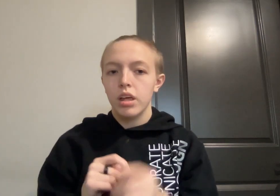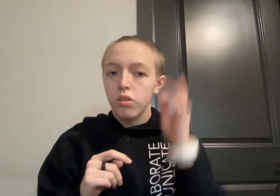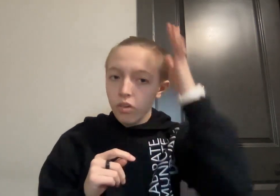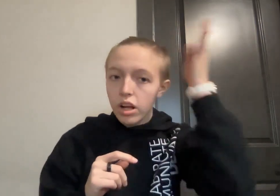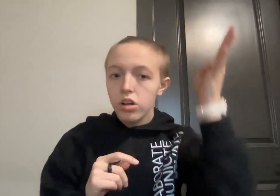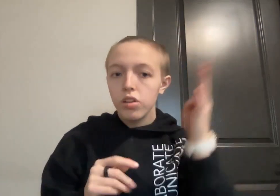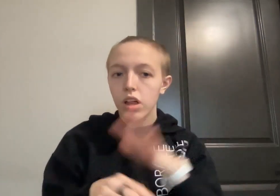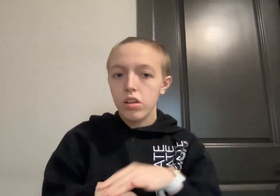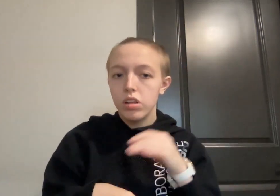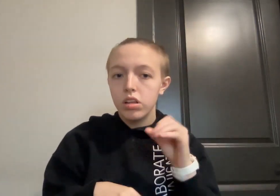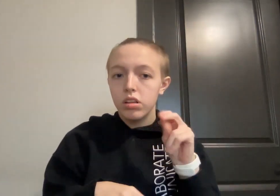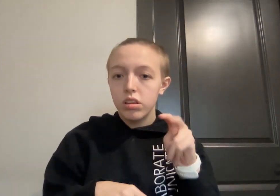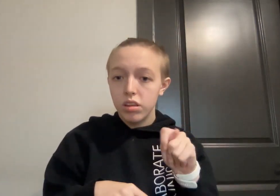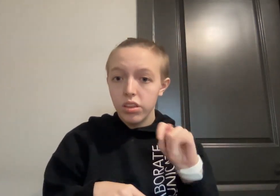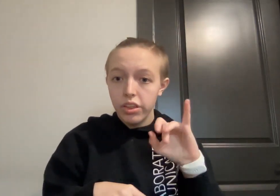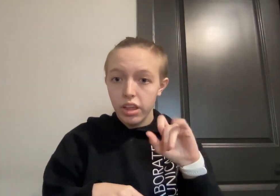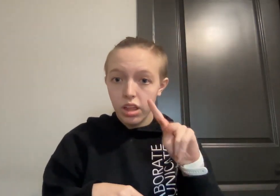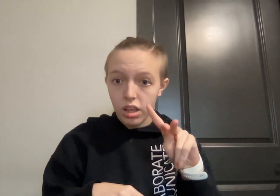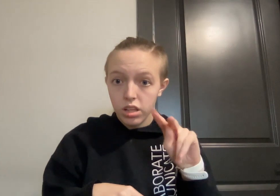creators on Tik Tok